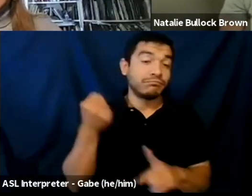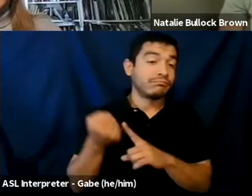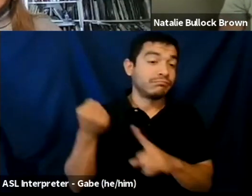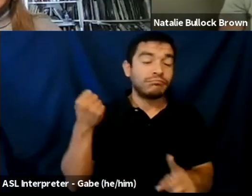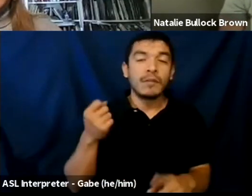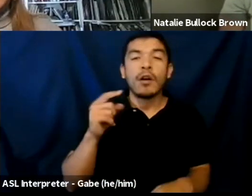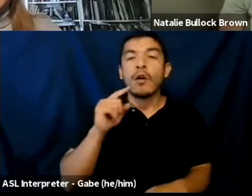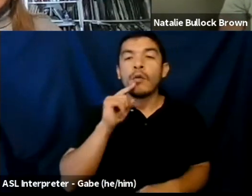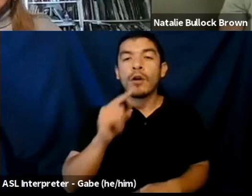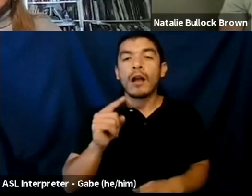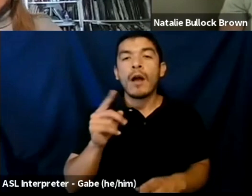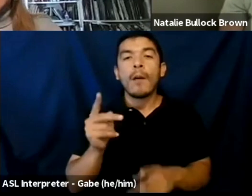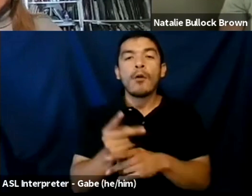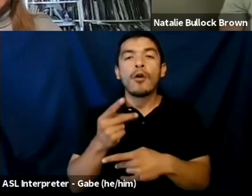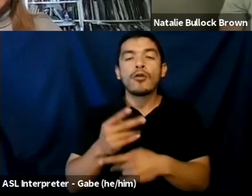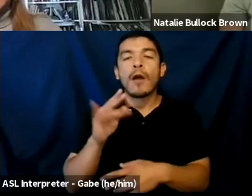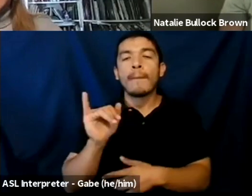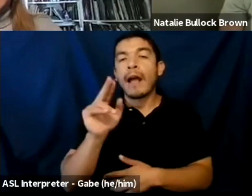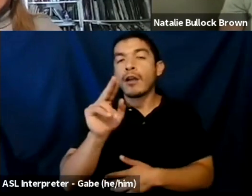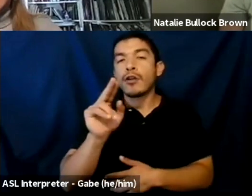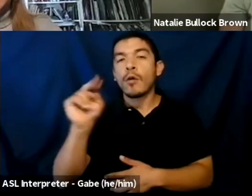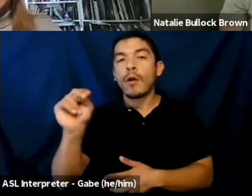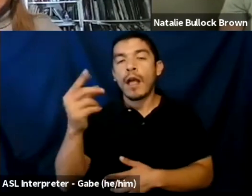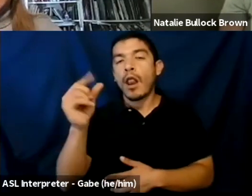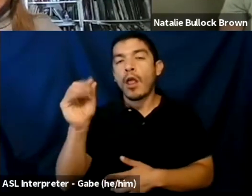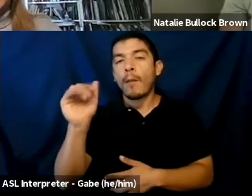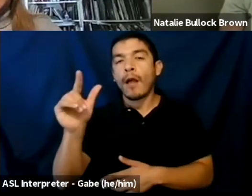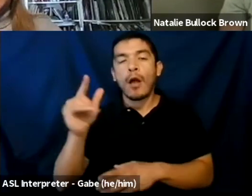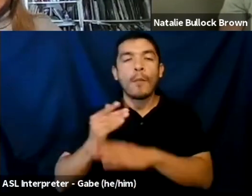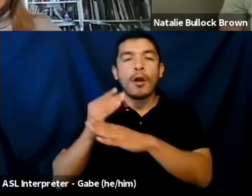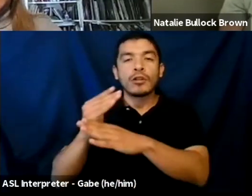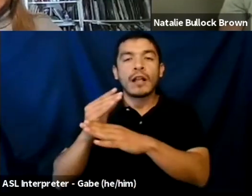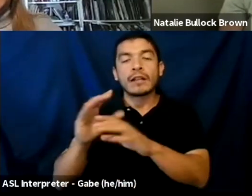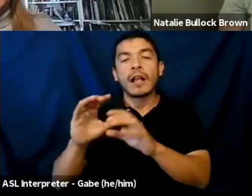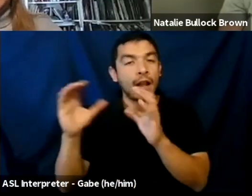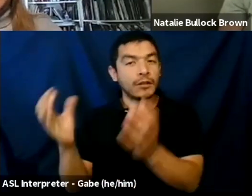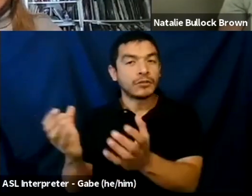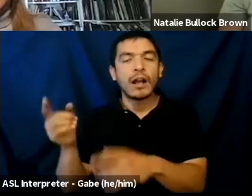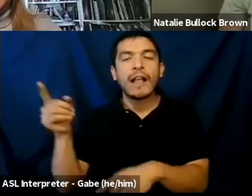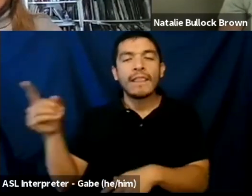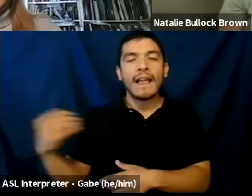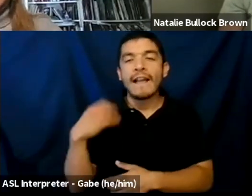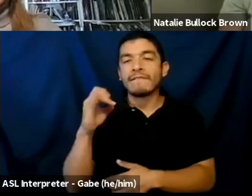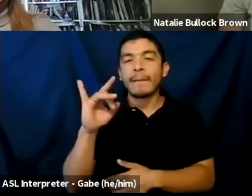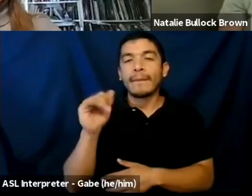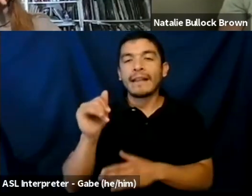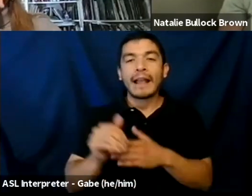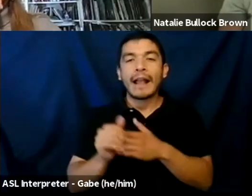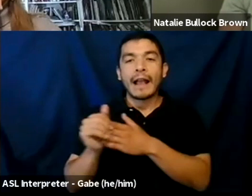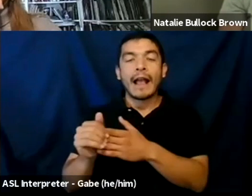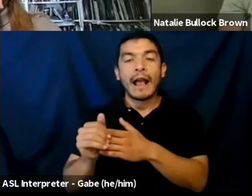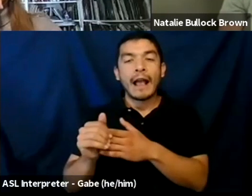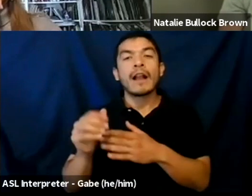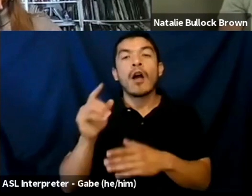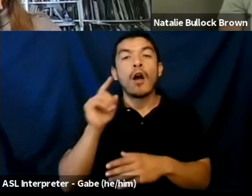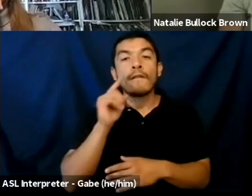were produced by the UN Global Protection Cluster. They have media guidelines for journalists and for NGOs